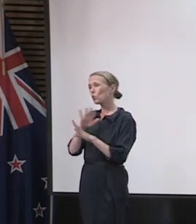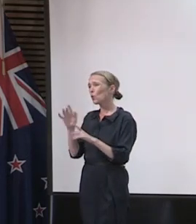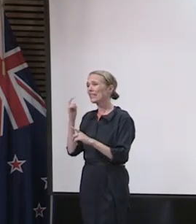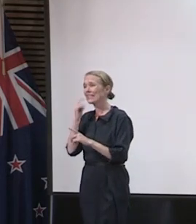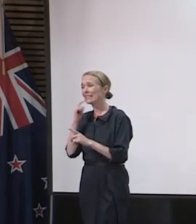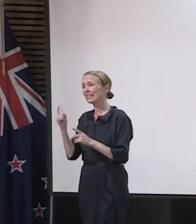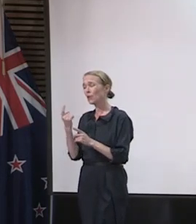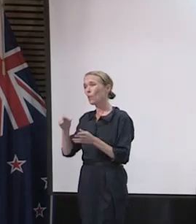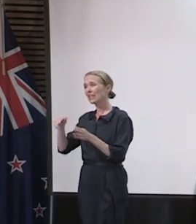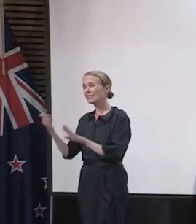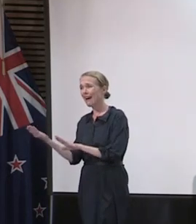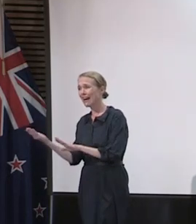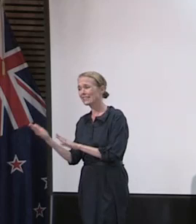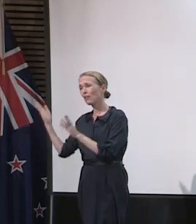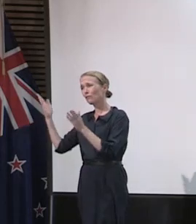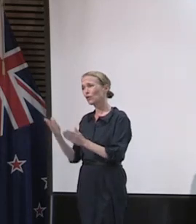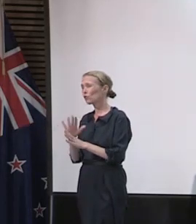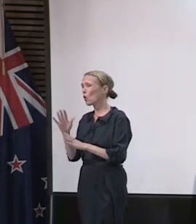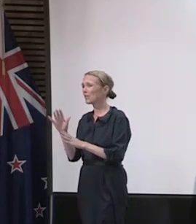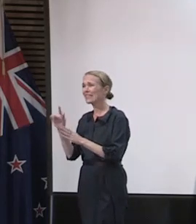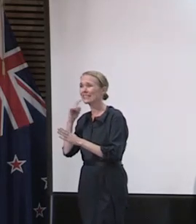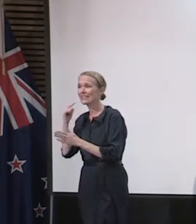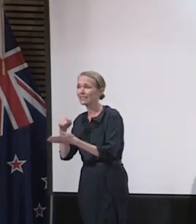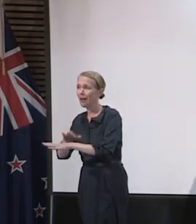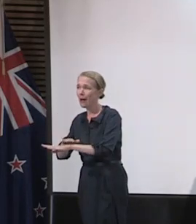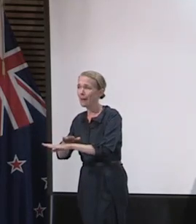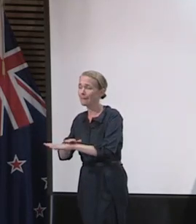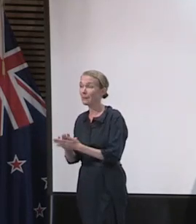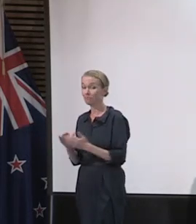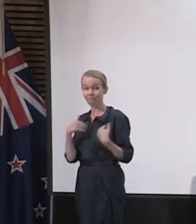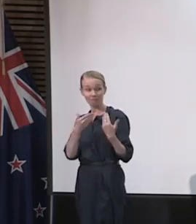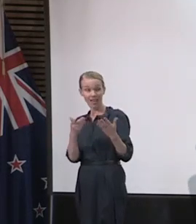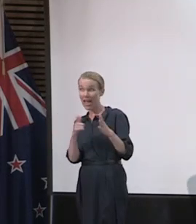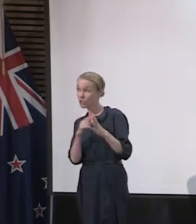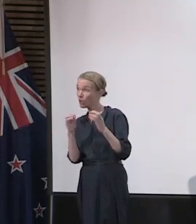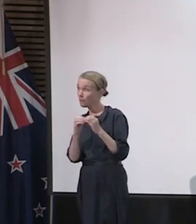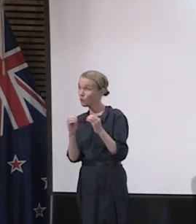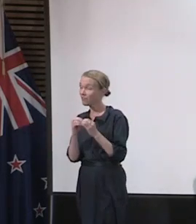safe, but acknowledge that this is an incredibly tough thing for New Zealanders to go through. Dr Bloomfield?